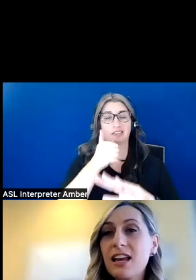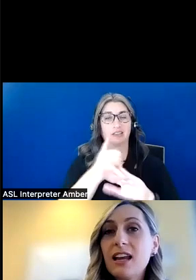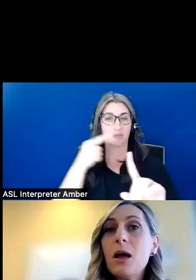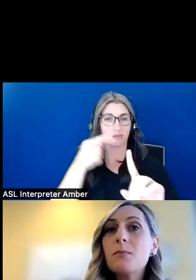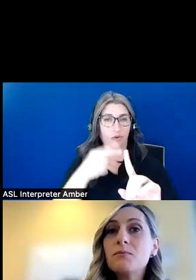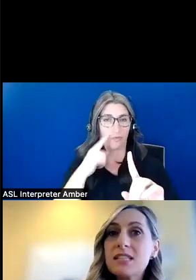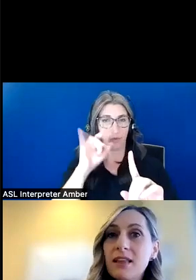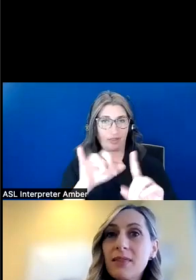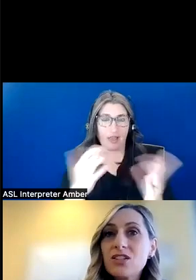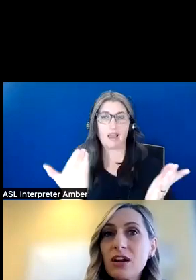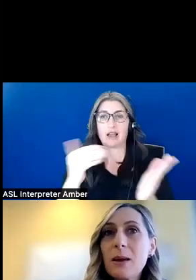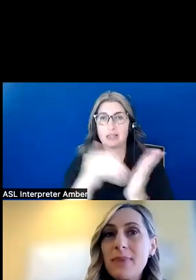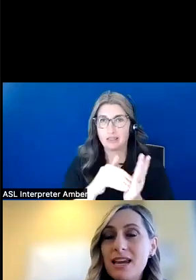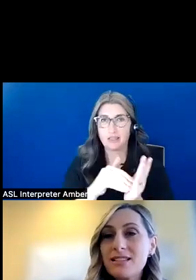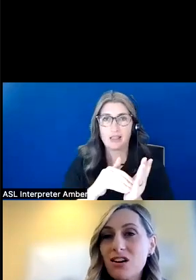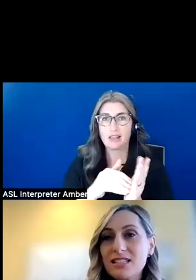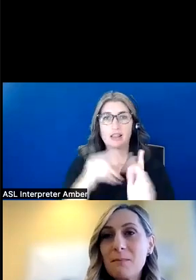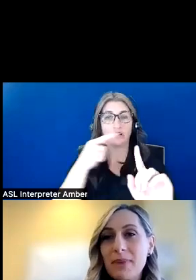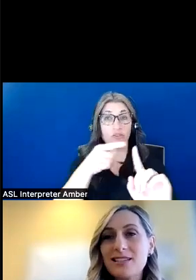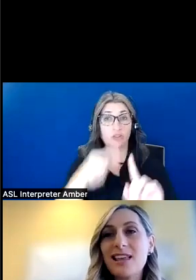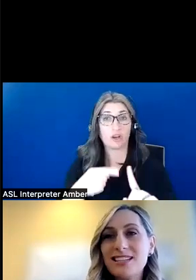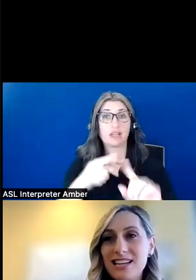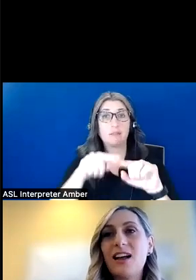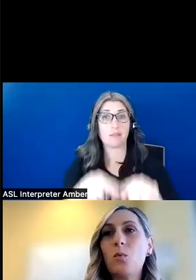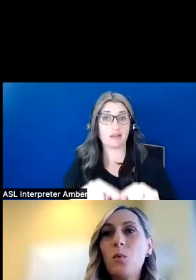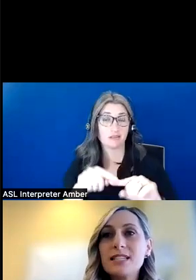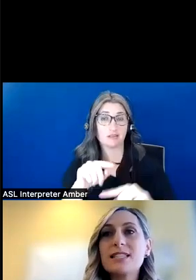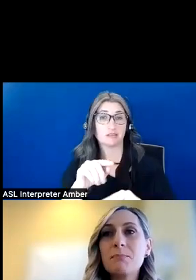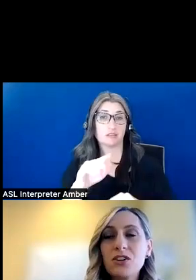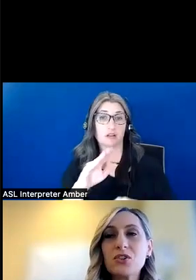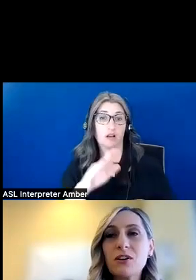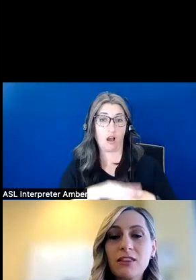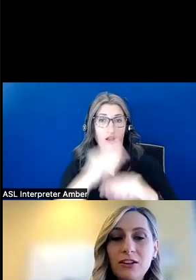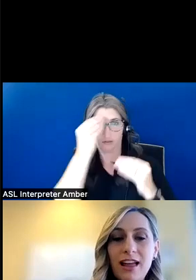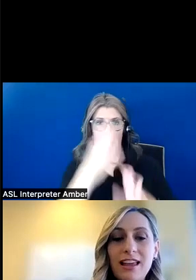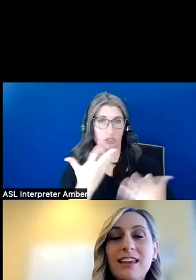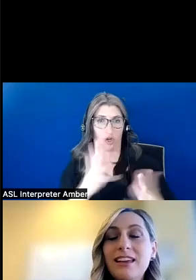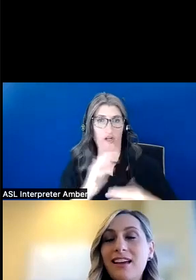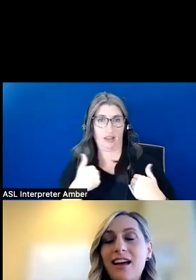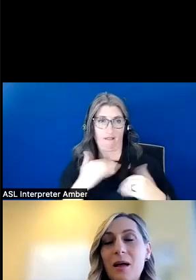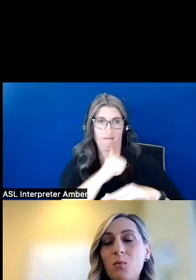And, again, setting that target based on some baseline data. What does this picture look like?